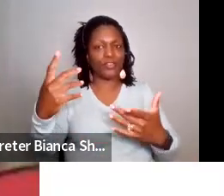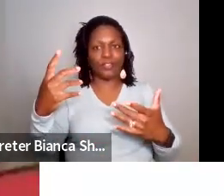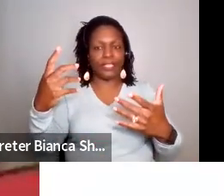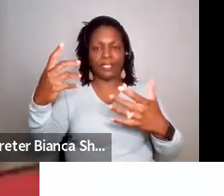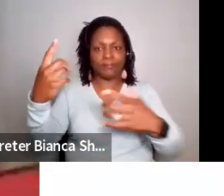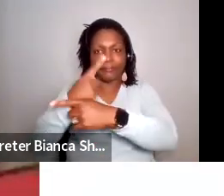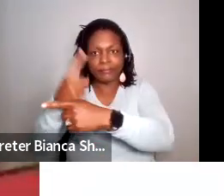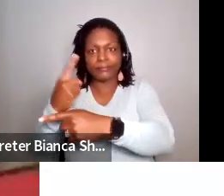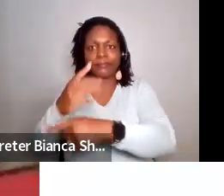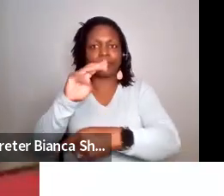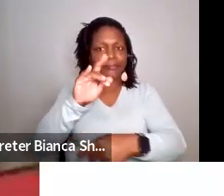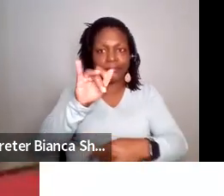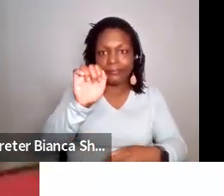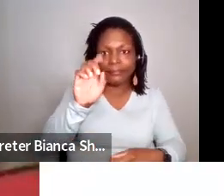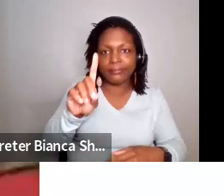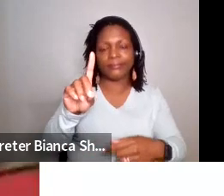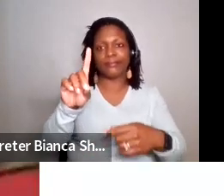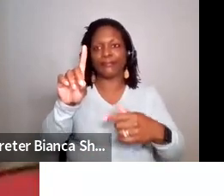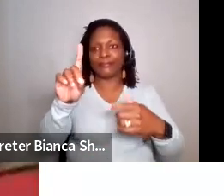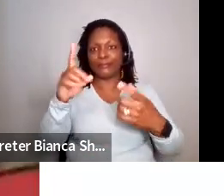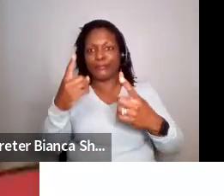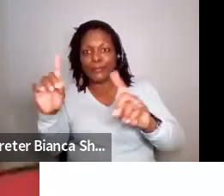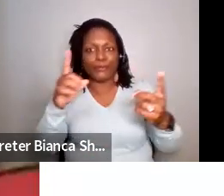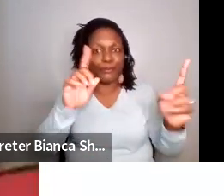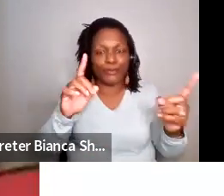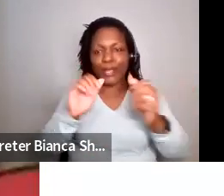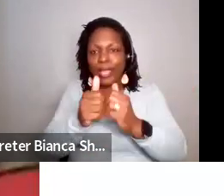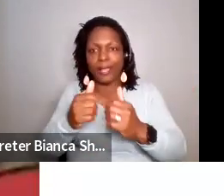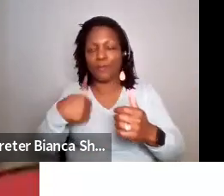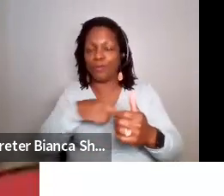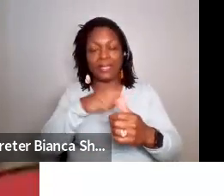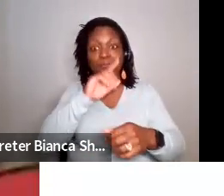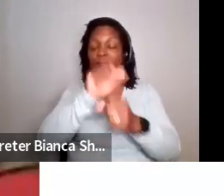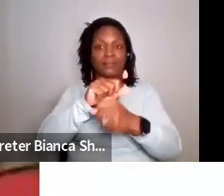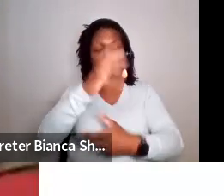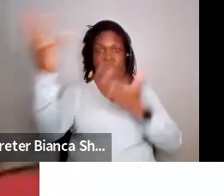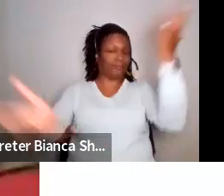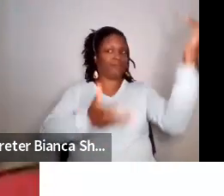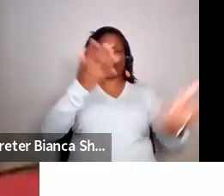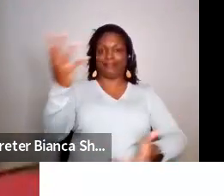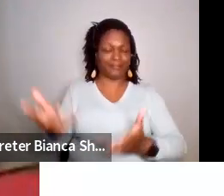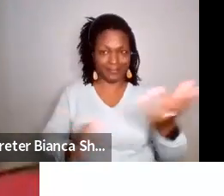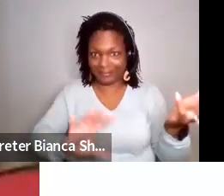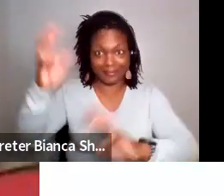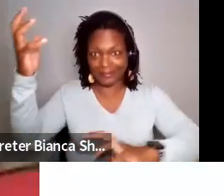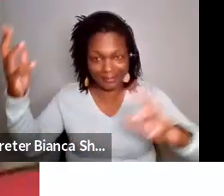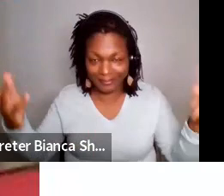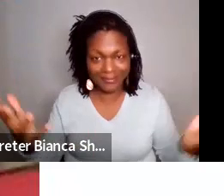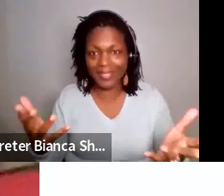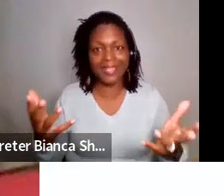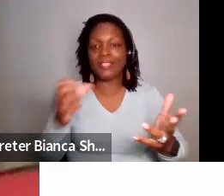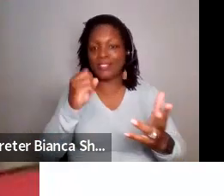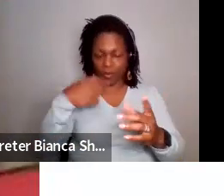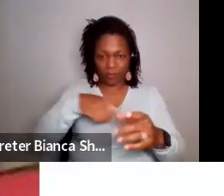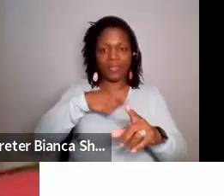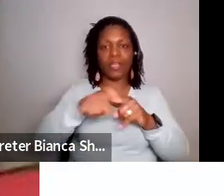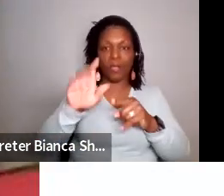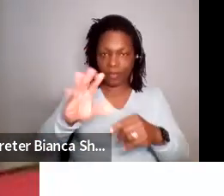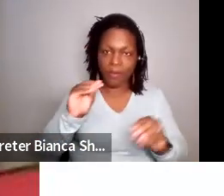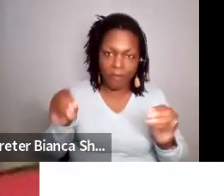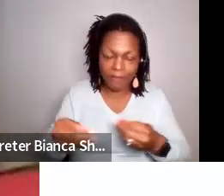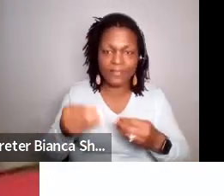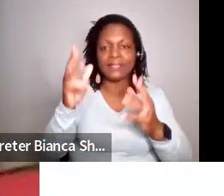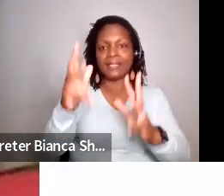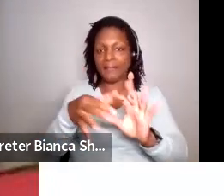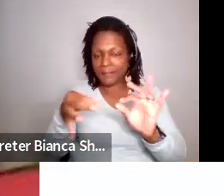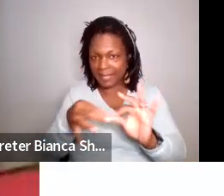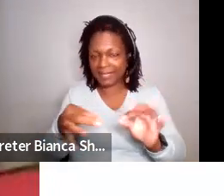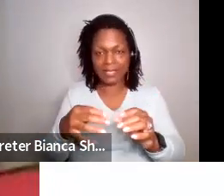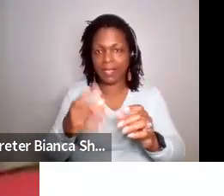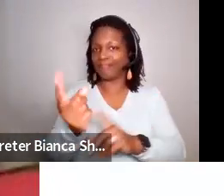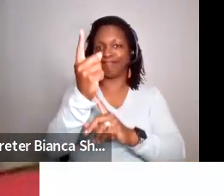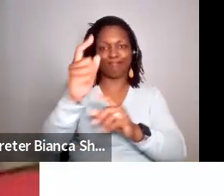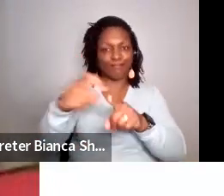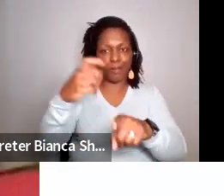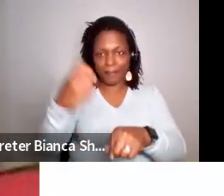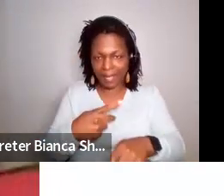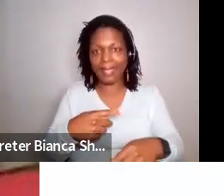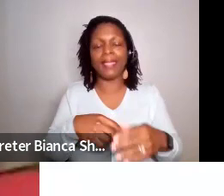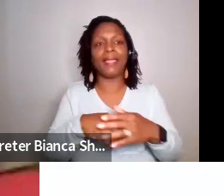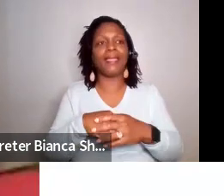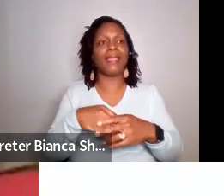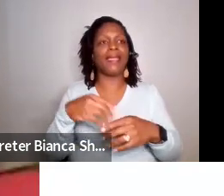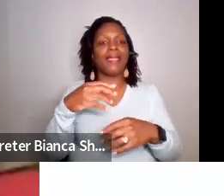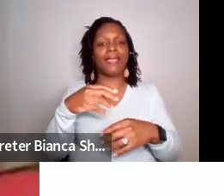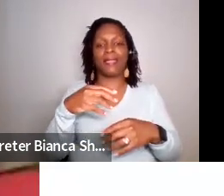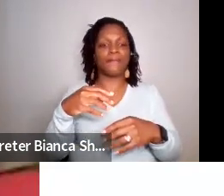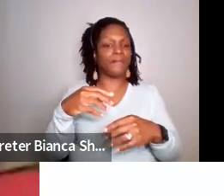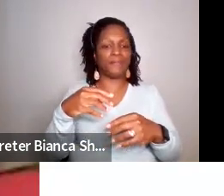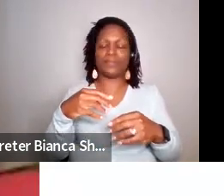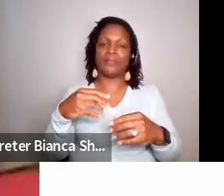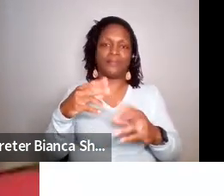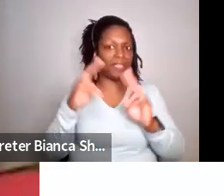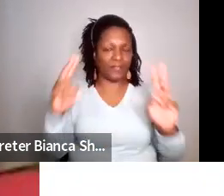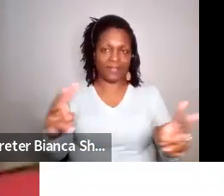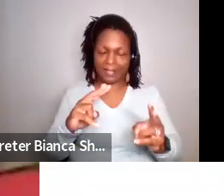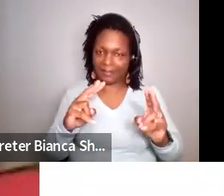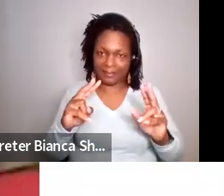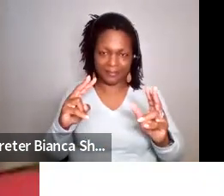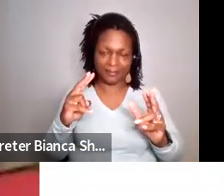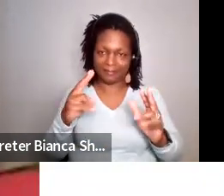We were just a mess, basically, and we needed help. And so we called your office and left a message, and we got a quickly return from you, which was very pleasant.